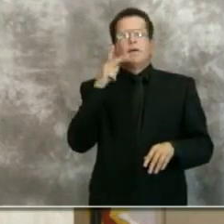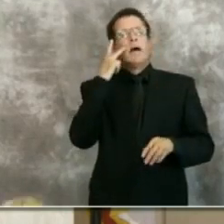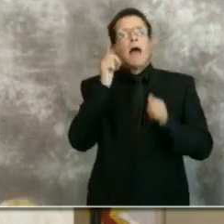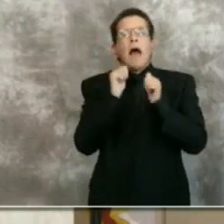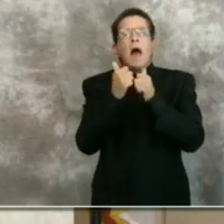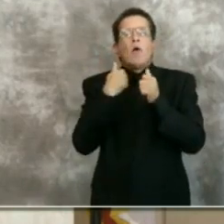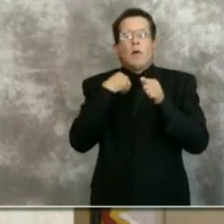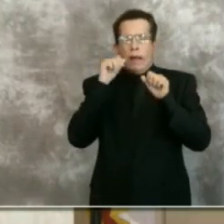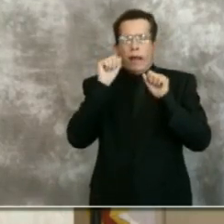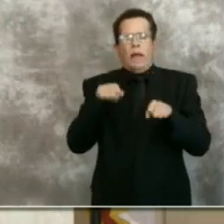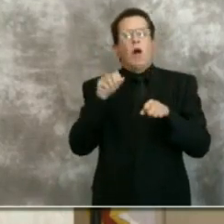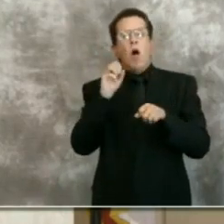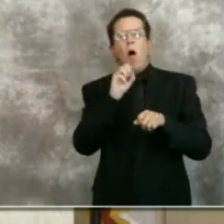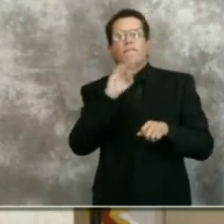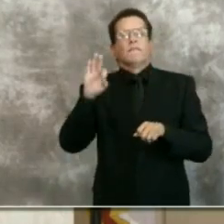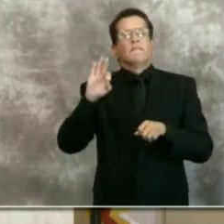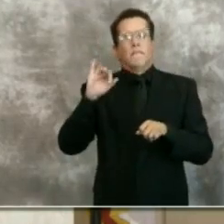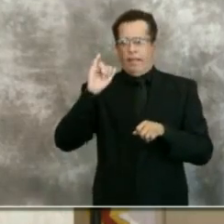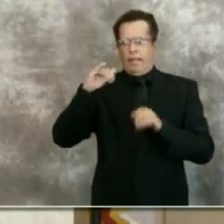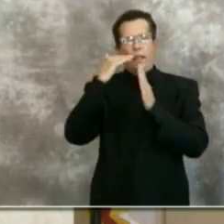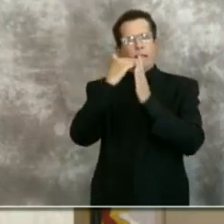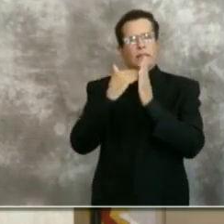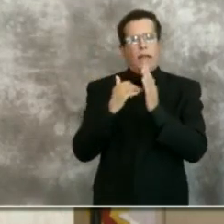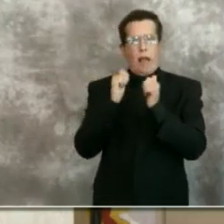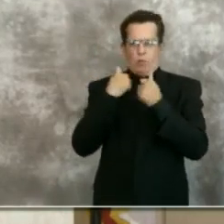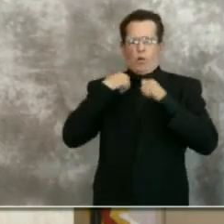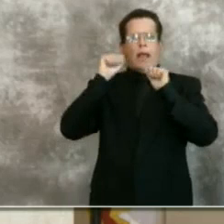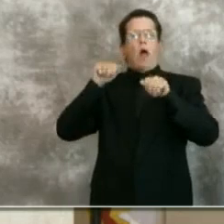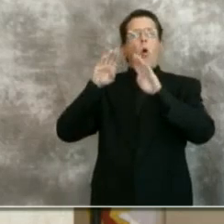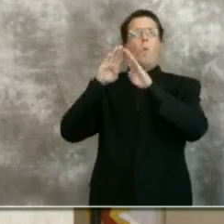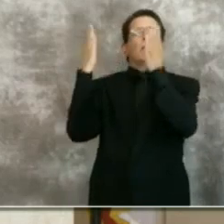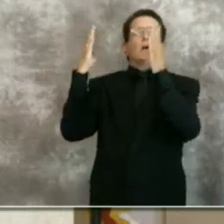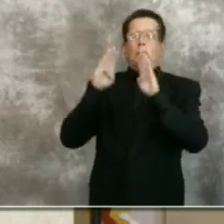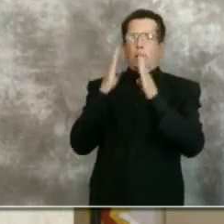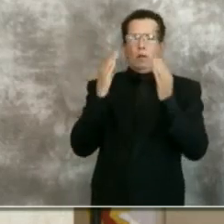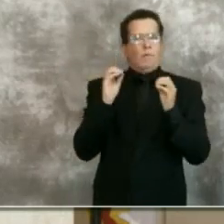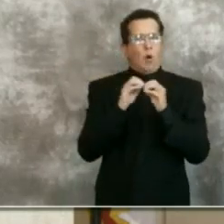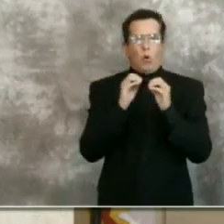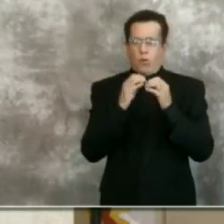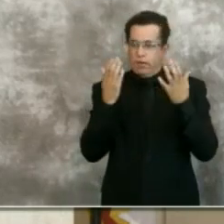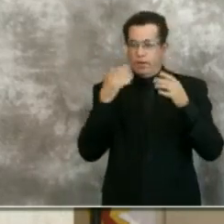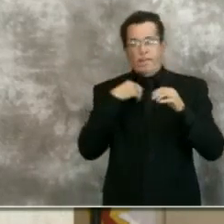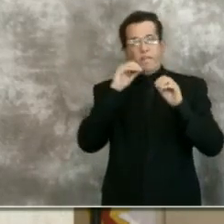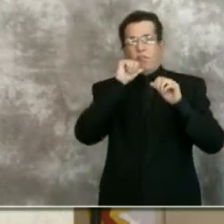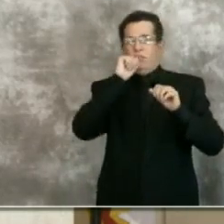OF YOU ARE ASKING THE SAME QUESTION I THINK EVERYBODY IS ASKING US. HOW DO WE GET OFF